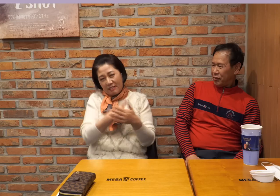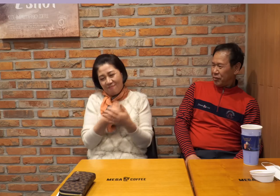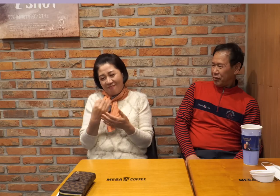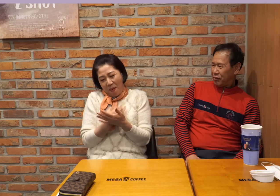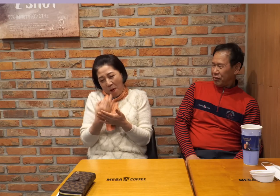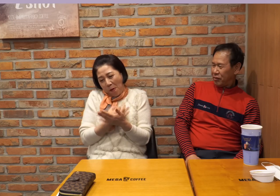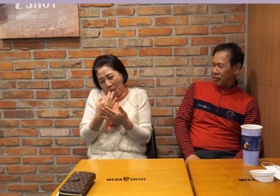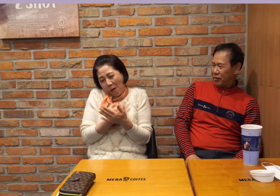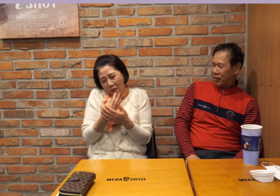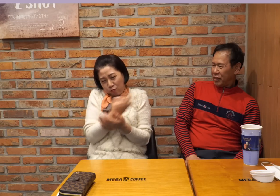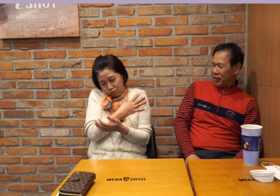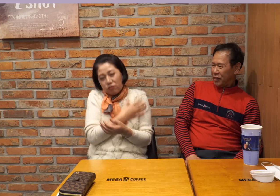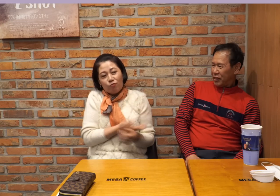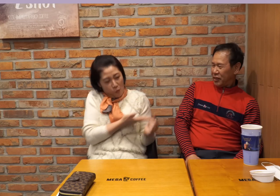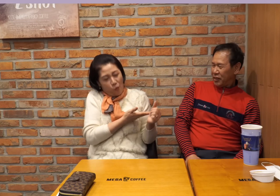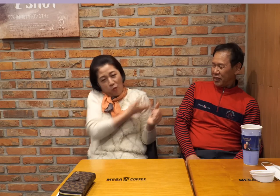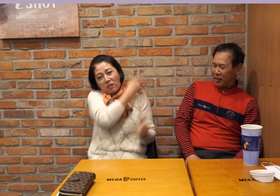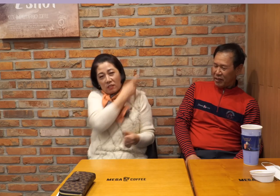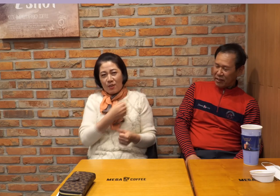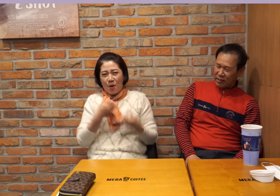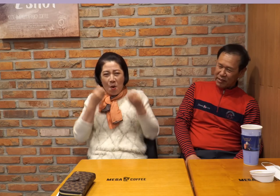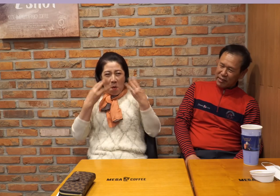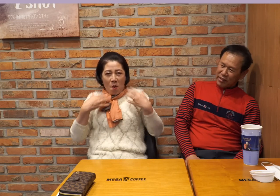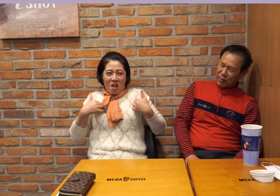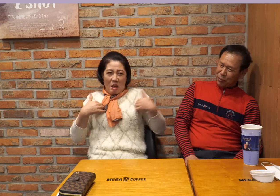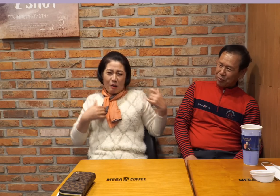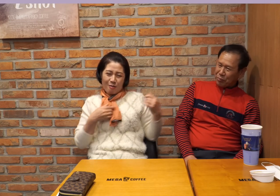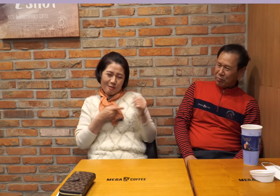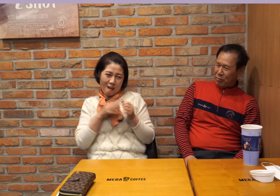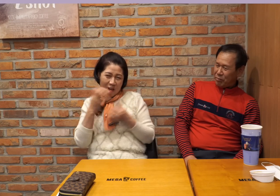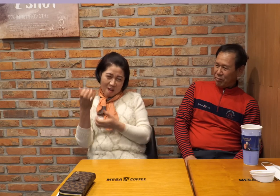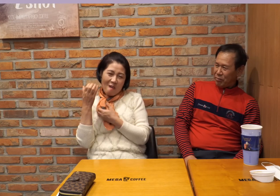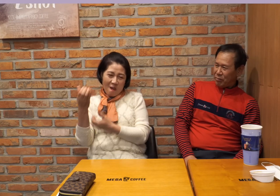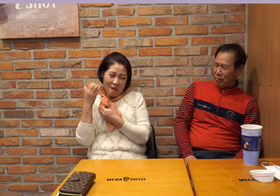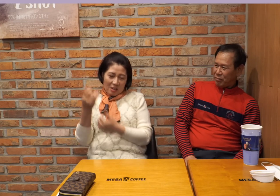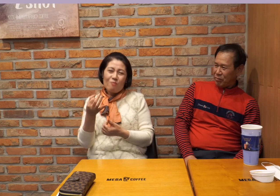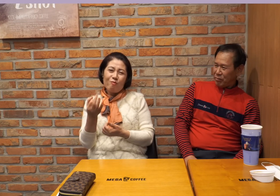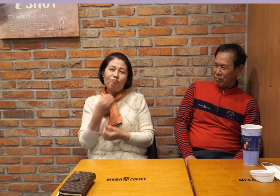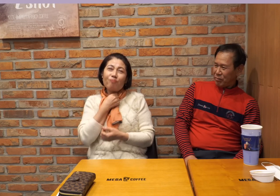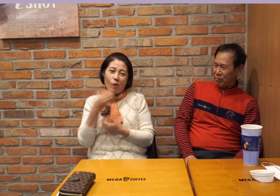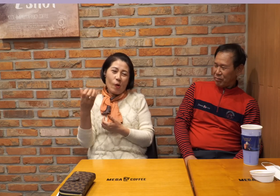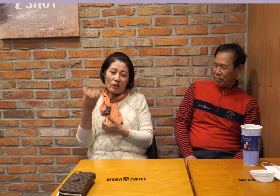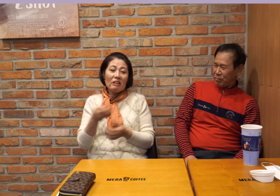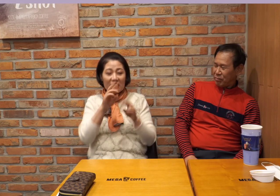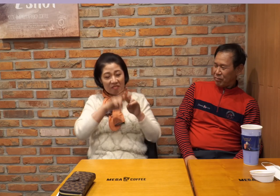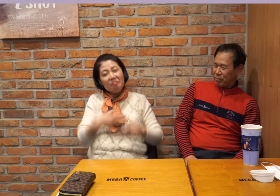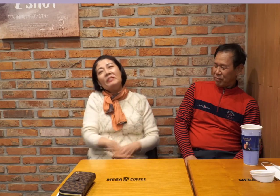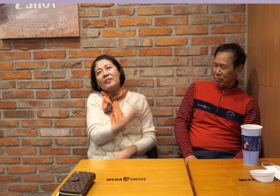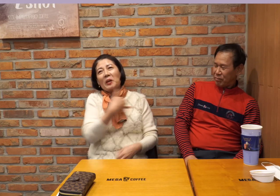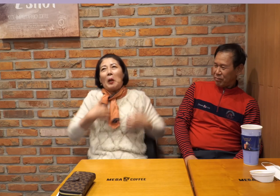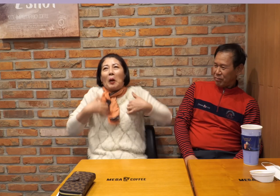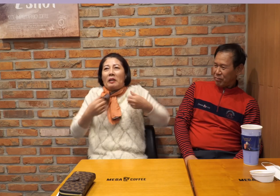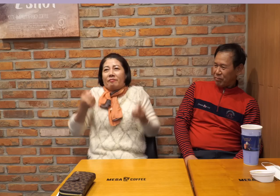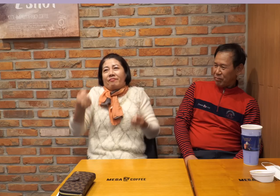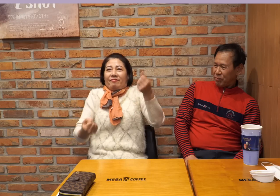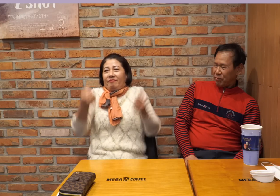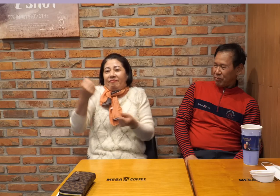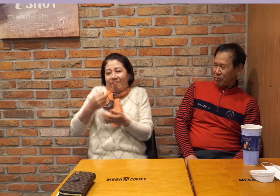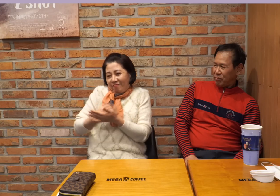Now that I have enough money, my husband wants to buy a car, and now that I have money, I bought a car.